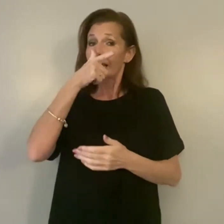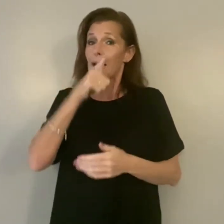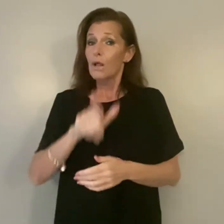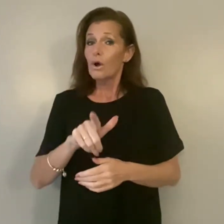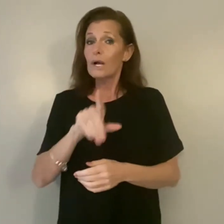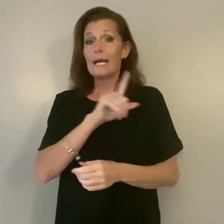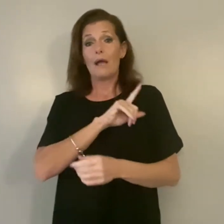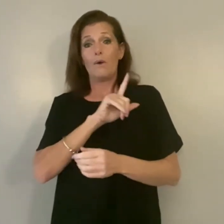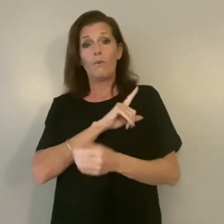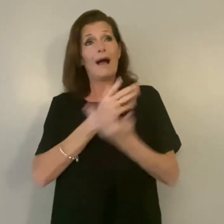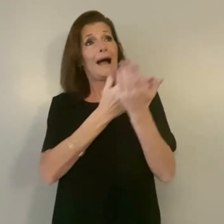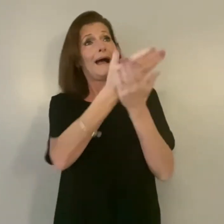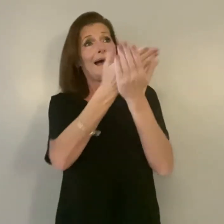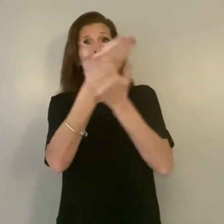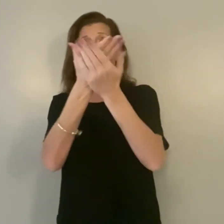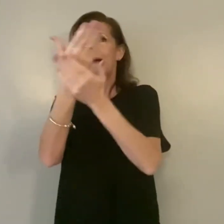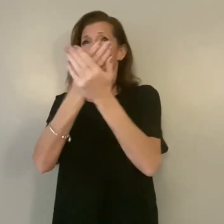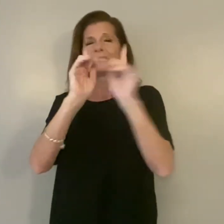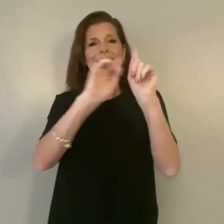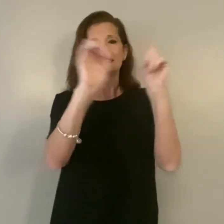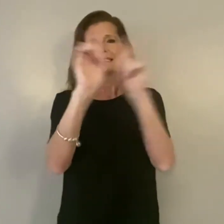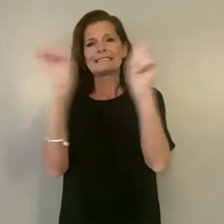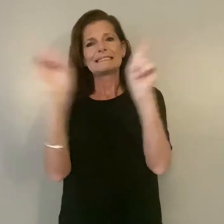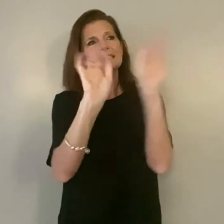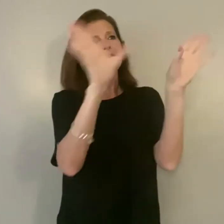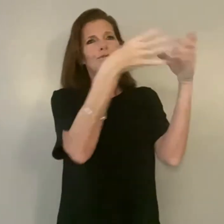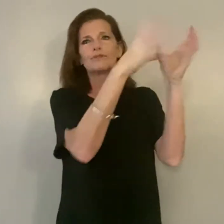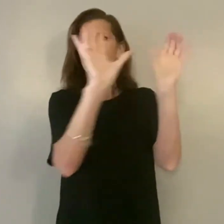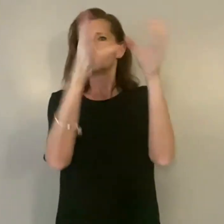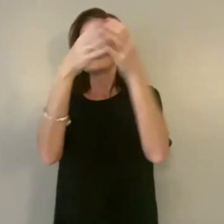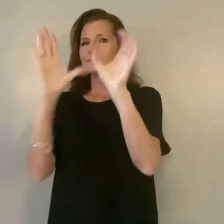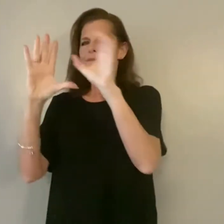of speaking with lots of different leadership teams in the cultural sector.